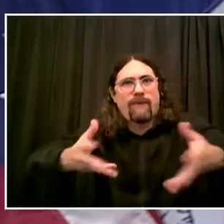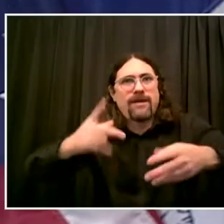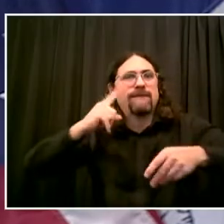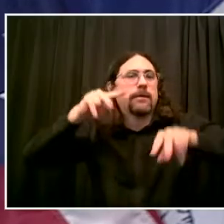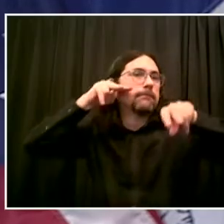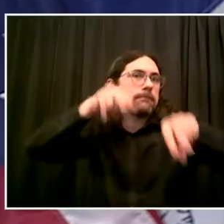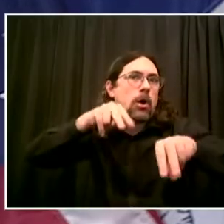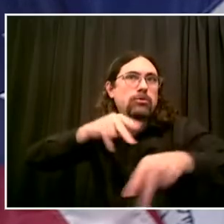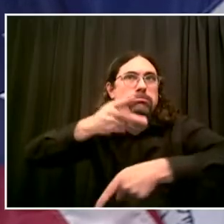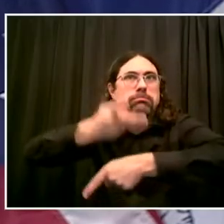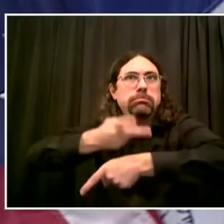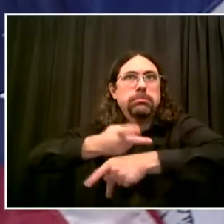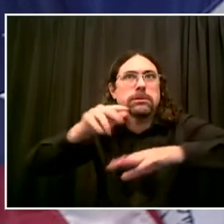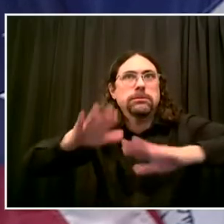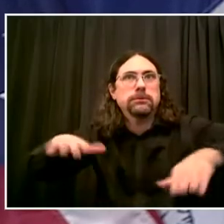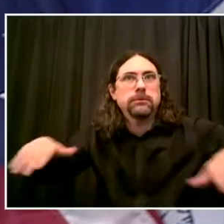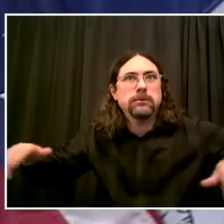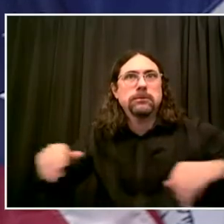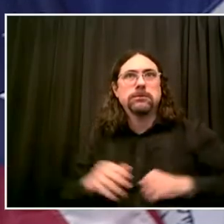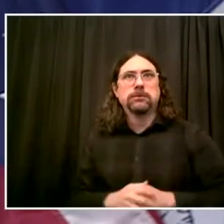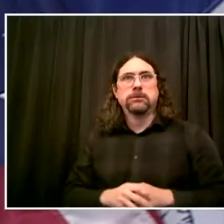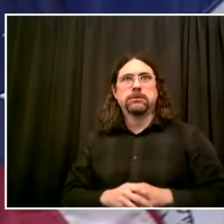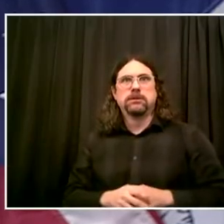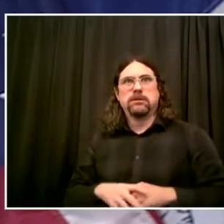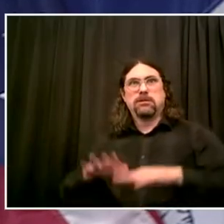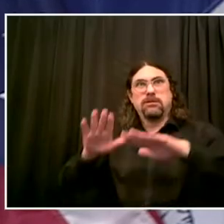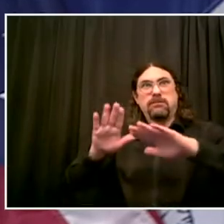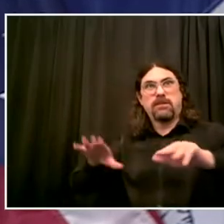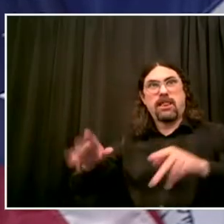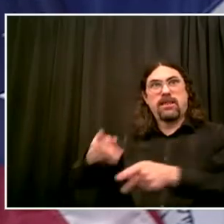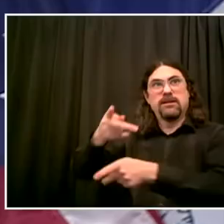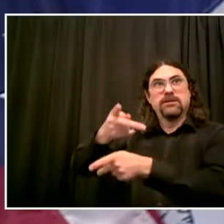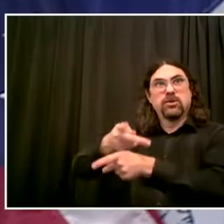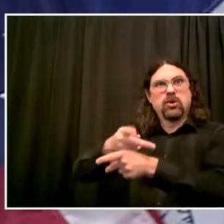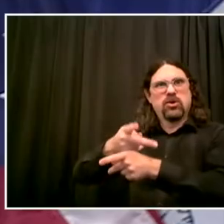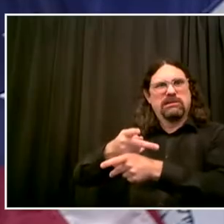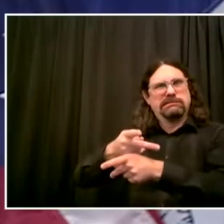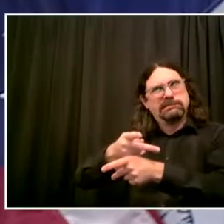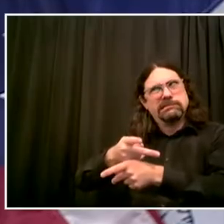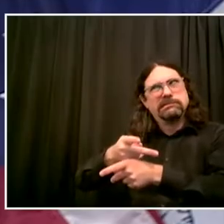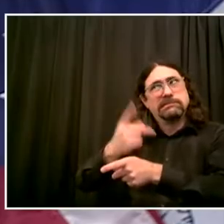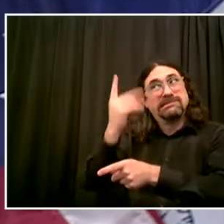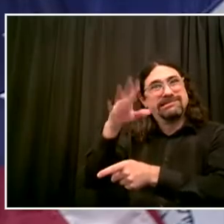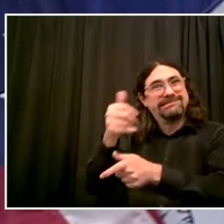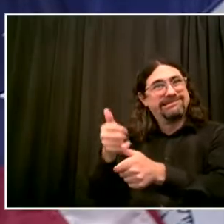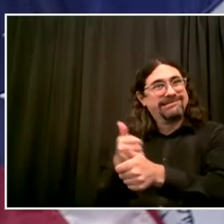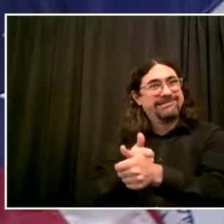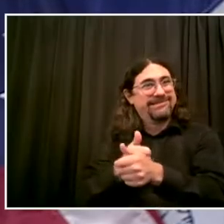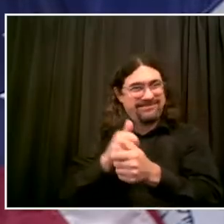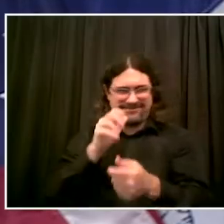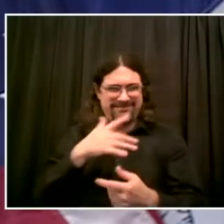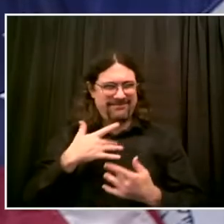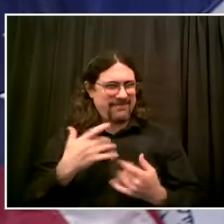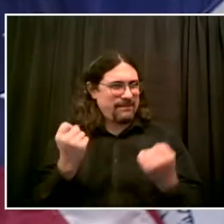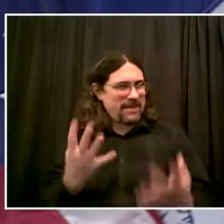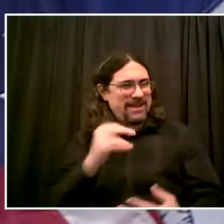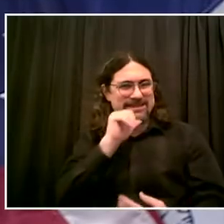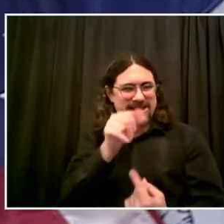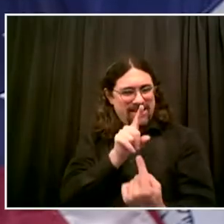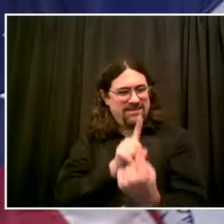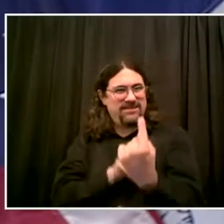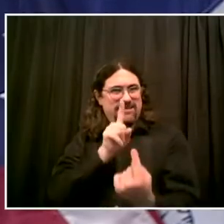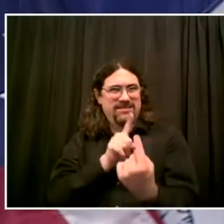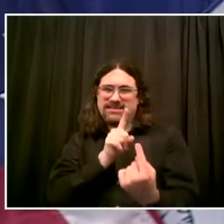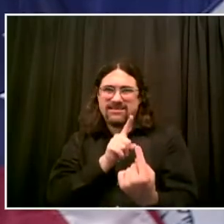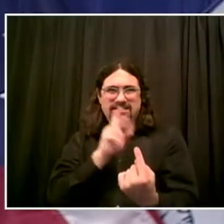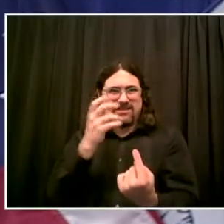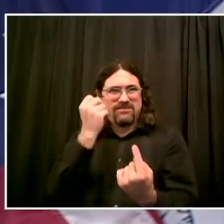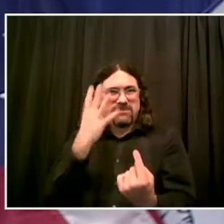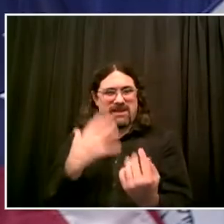DEFINITION,